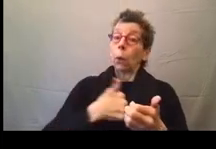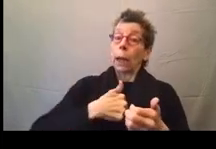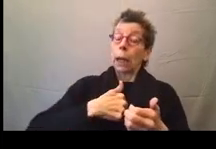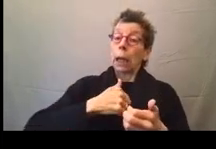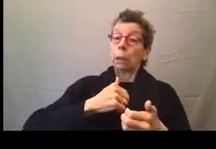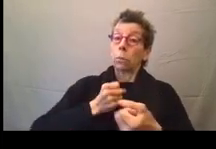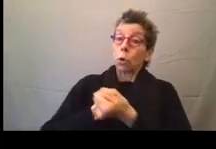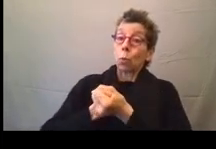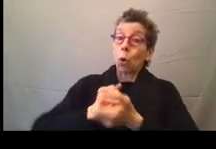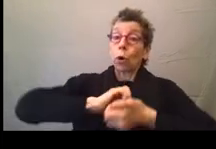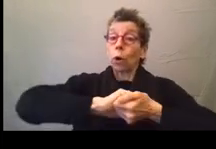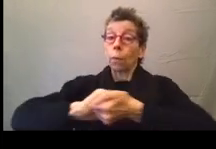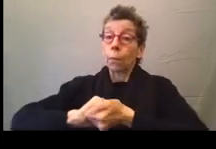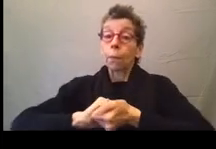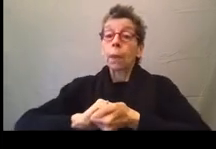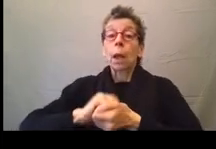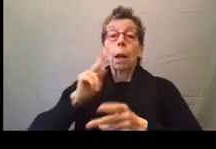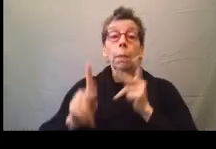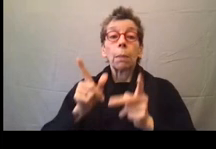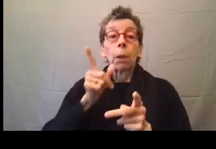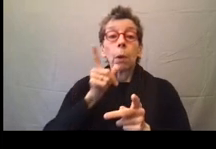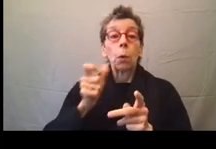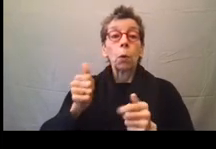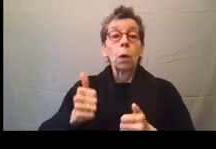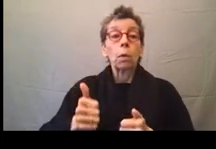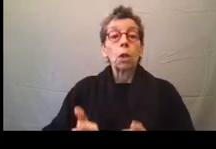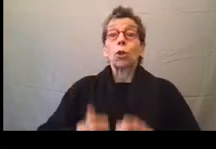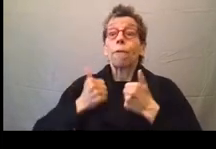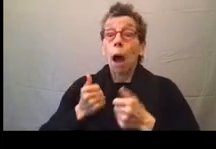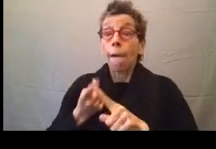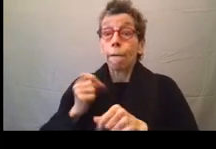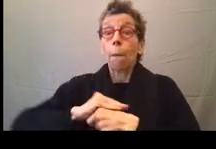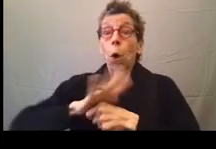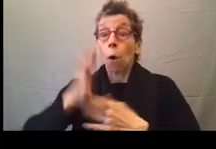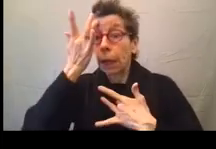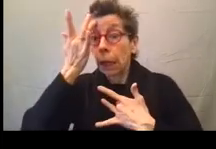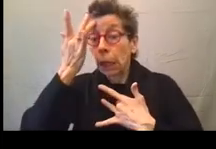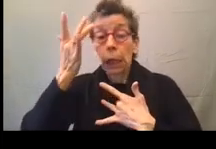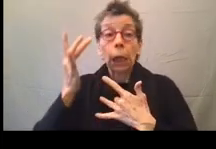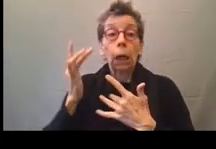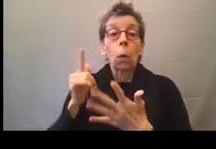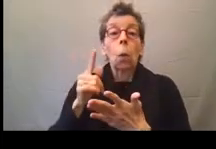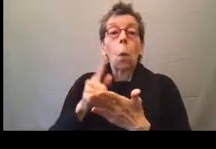survivors transitioning to life with a disability. Just to add some specifics around that, how